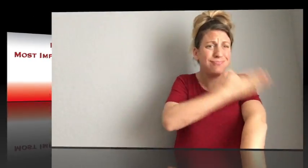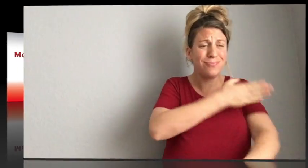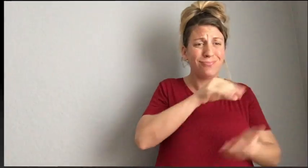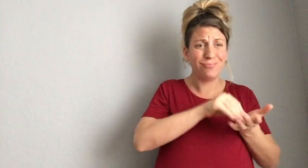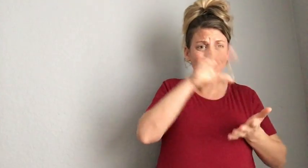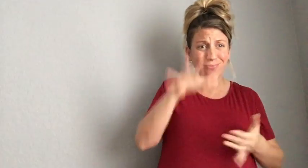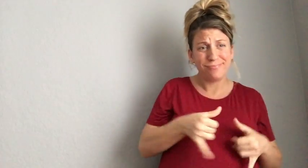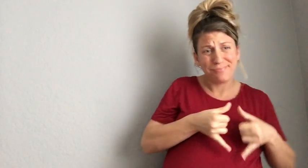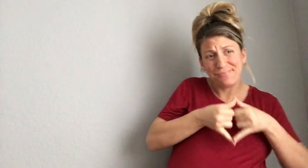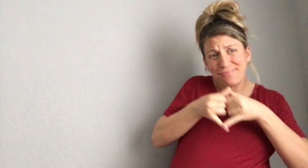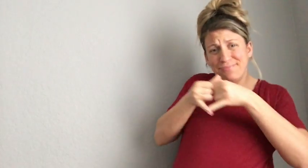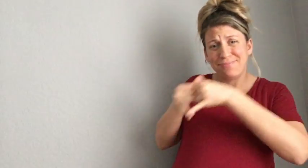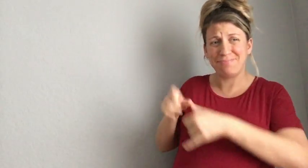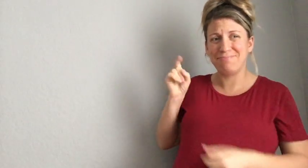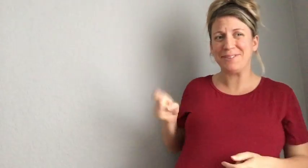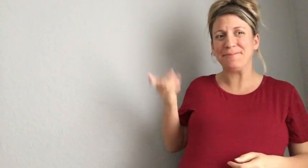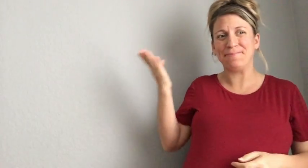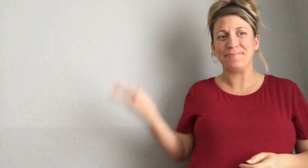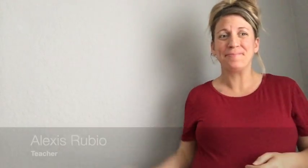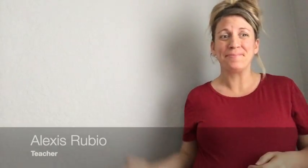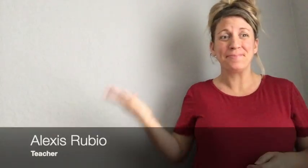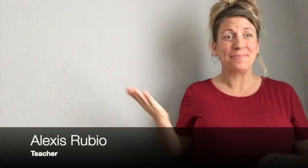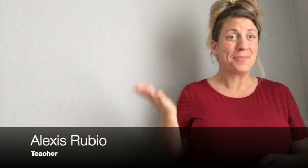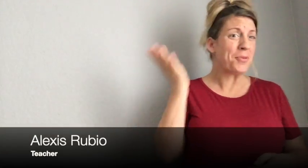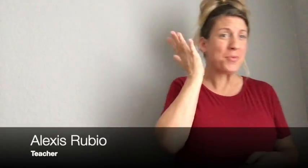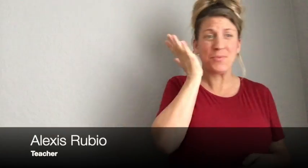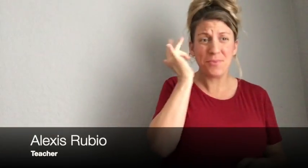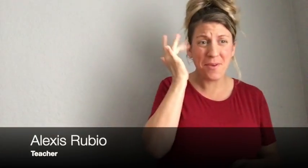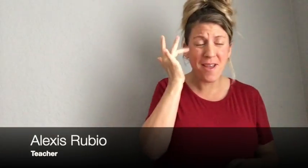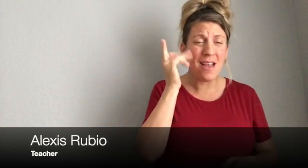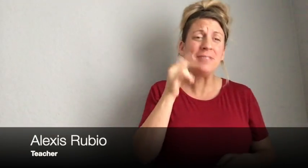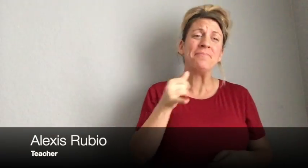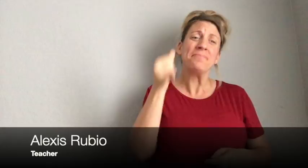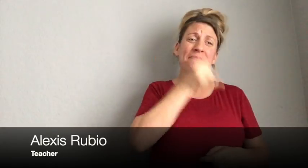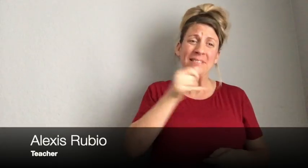Most improved student of the year goes to this student